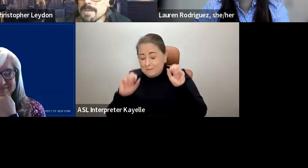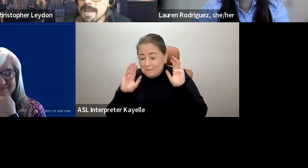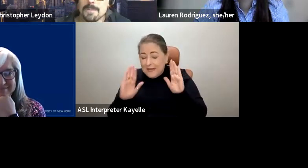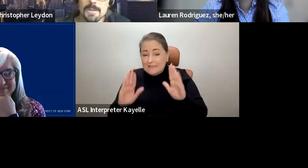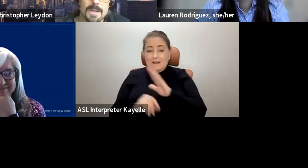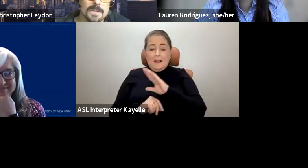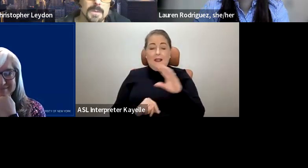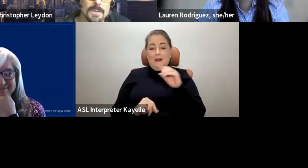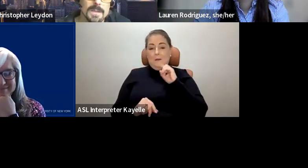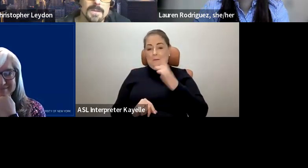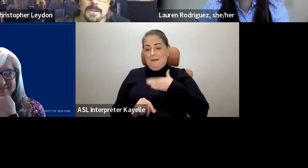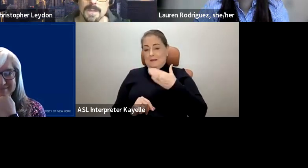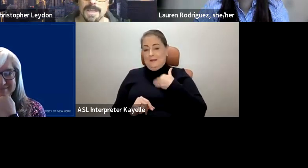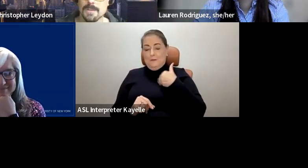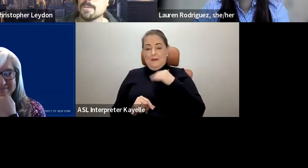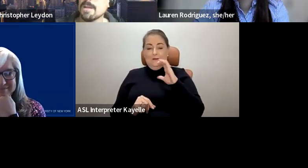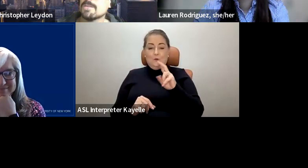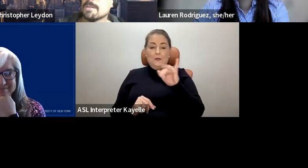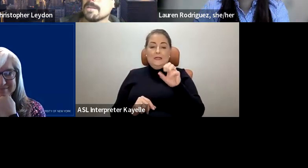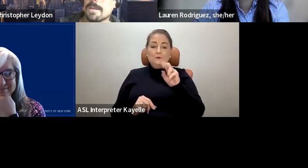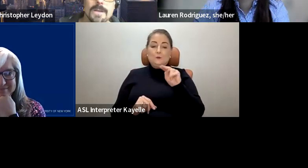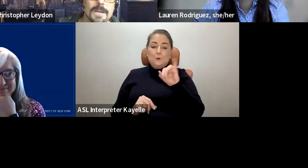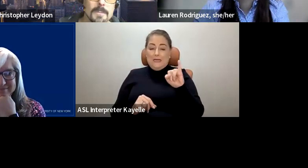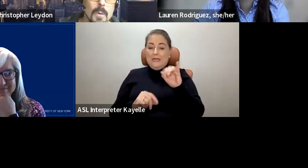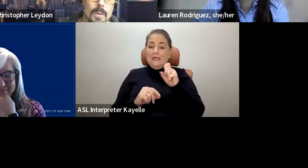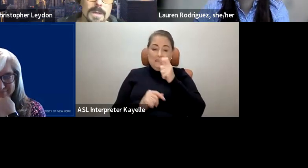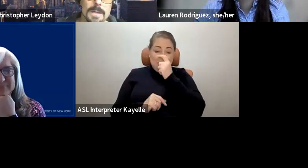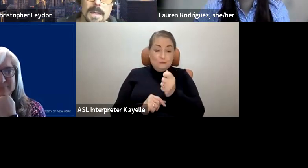glad we've got some CUNY SUNY interest in and talking more,